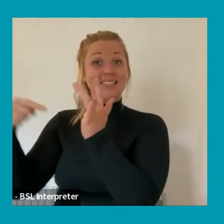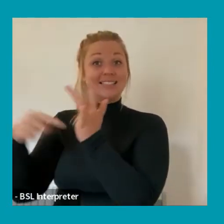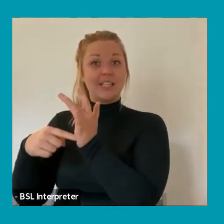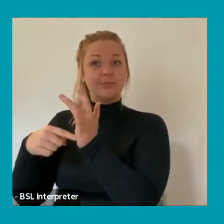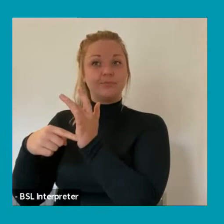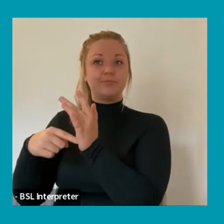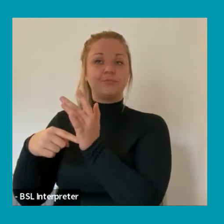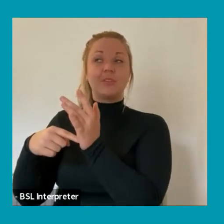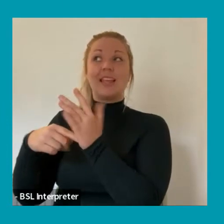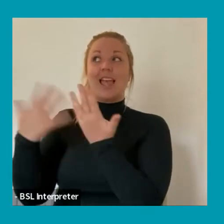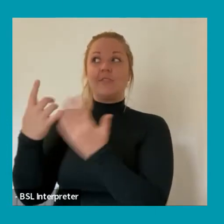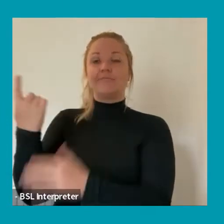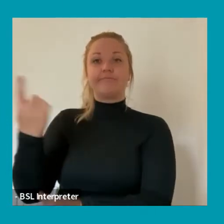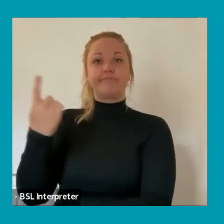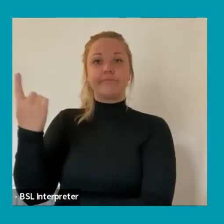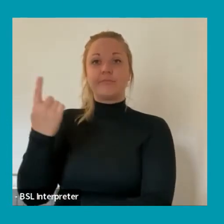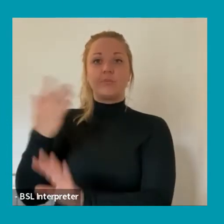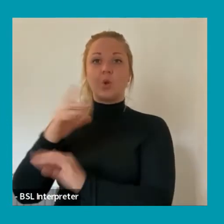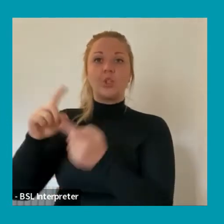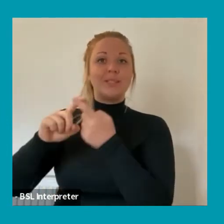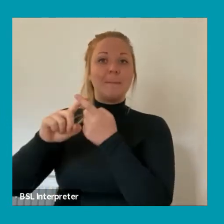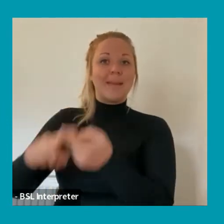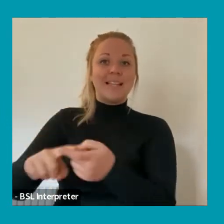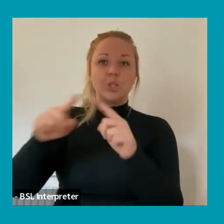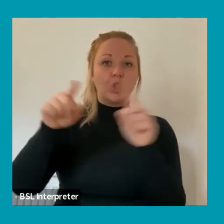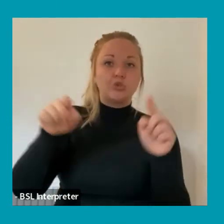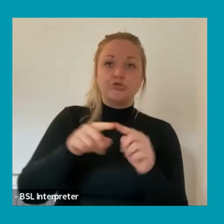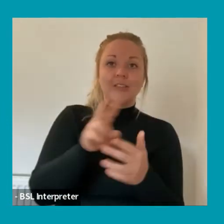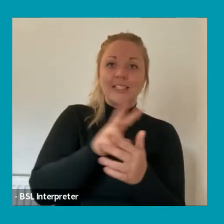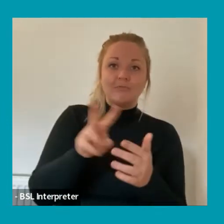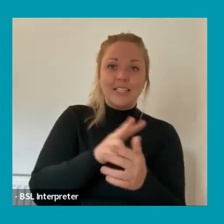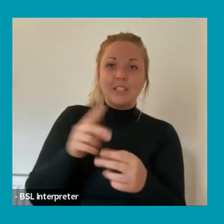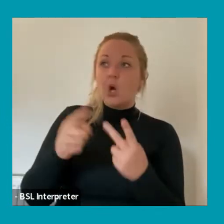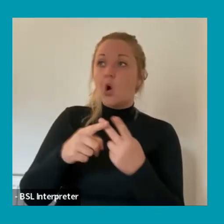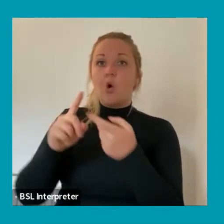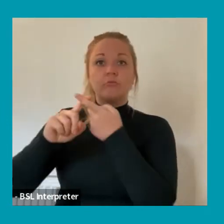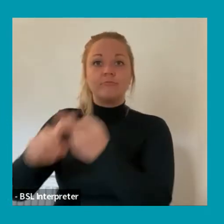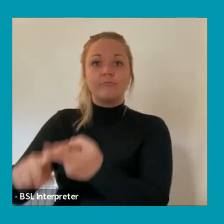If you're not dependen on a screen reader or text to speech, software.